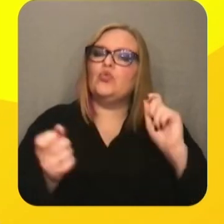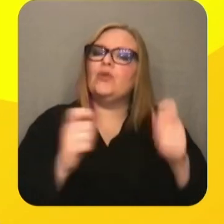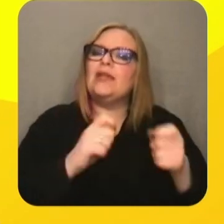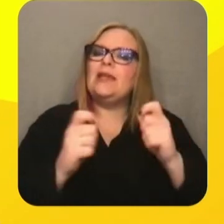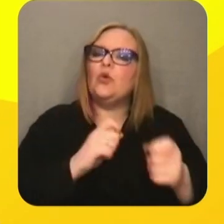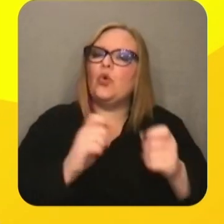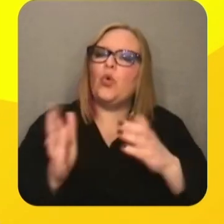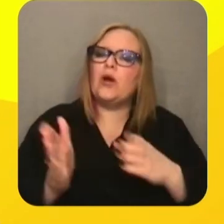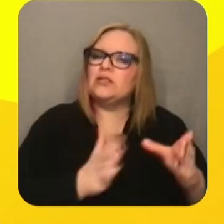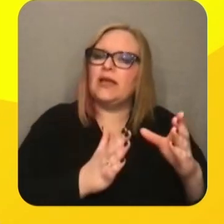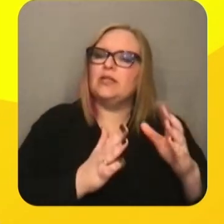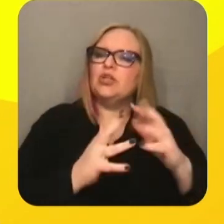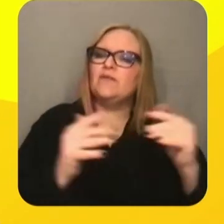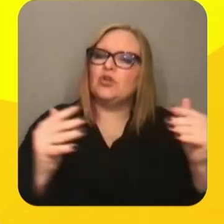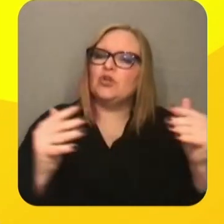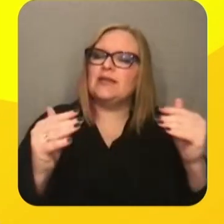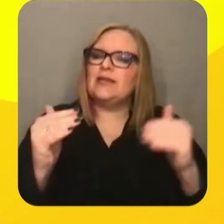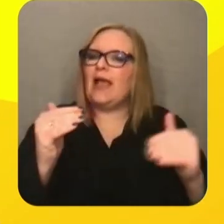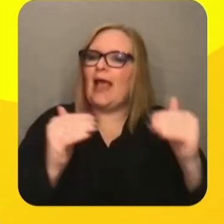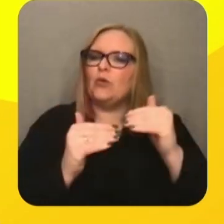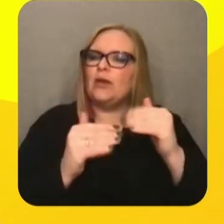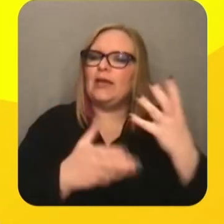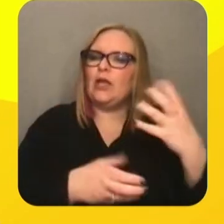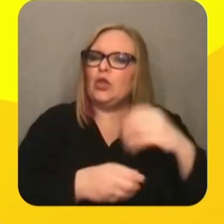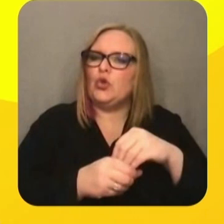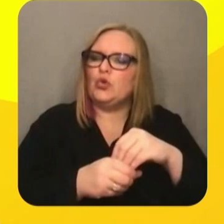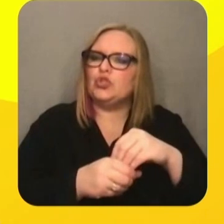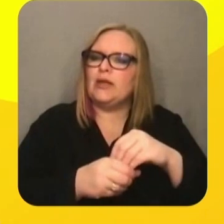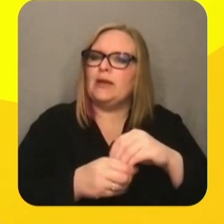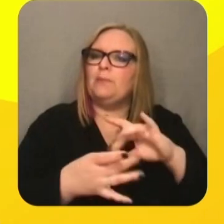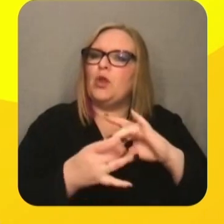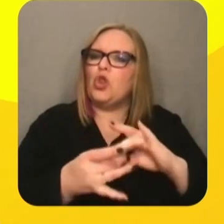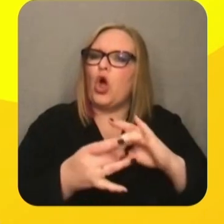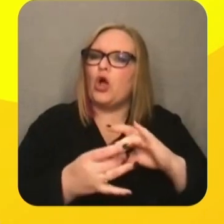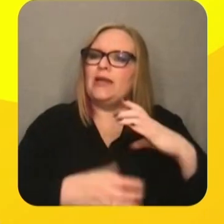equity and Inclusion, and Belonging committee because I saw some holes and I spoke up.